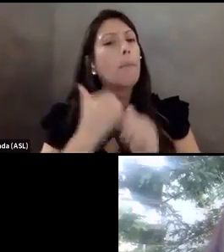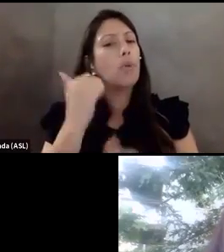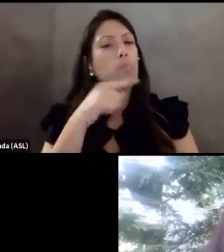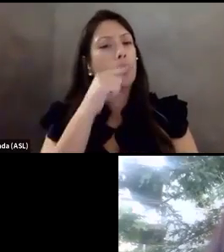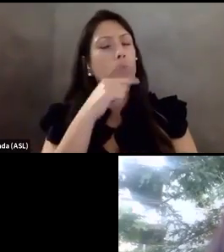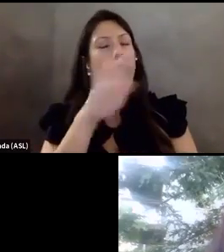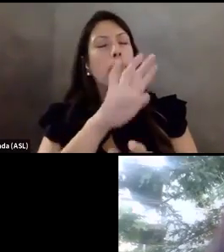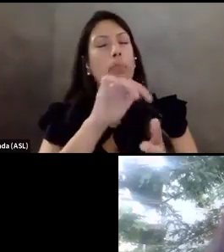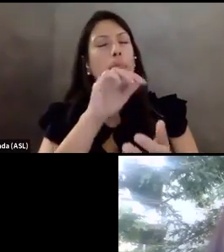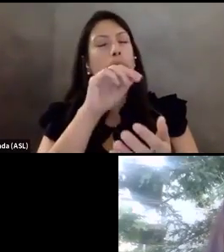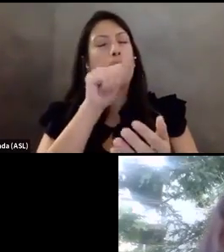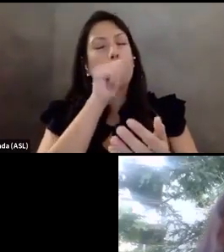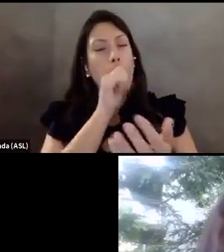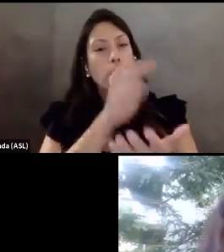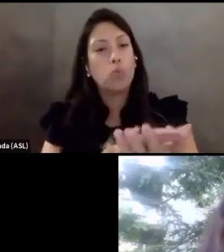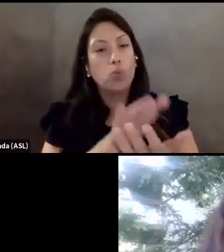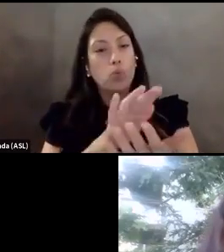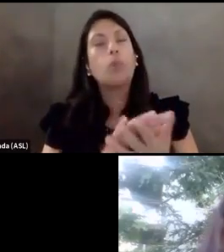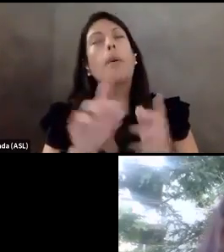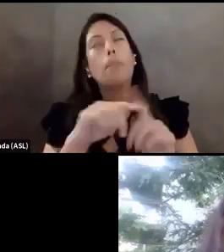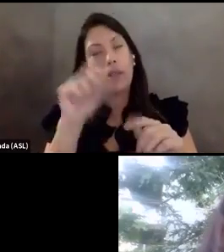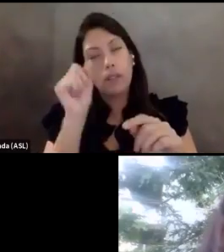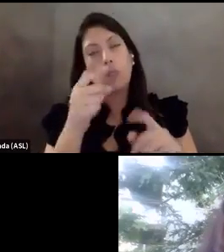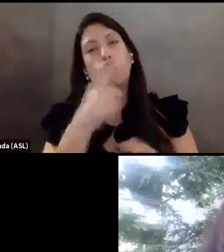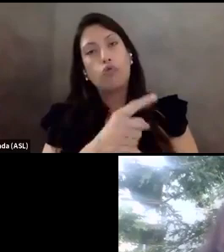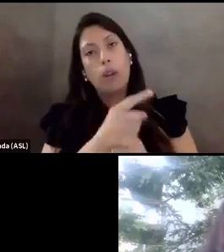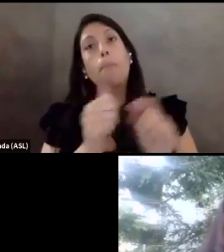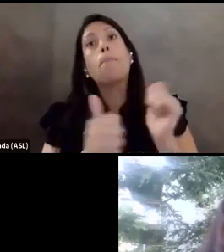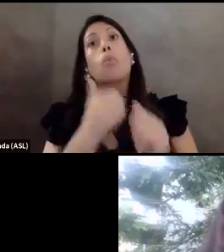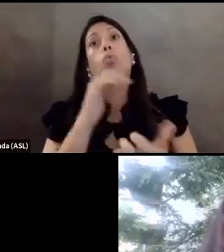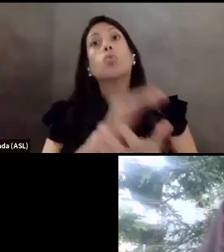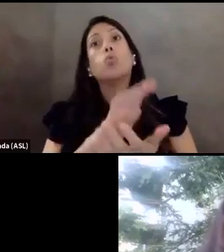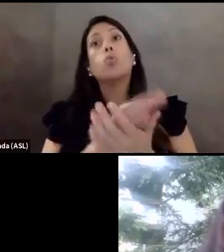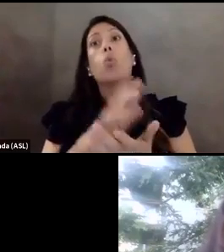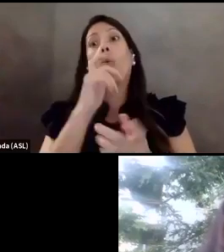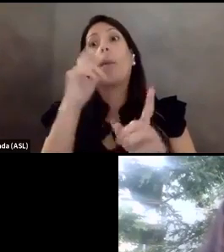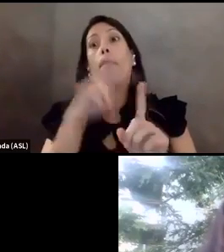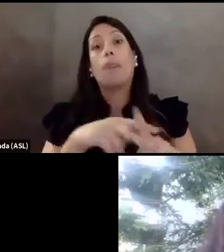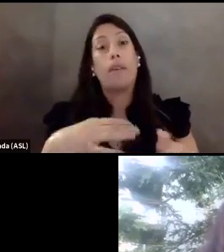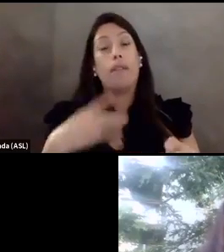waivers set up and applied are from private schools. And we are working with Liberty School and